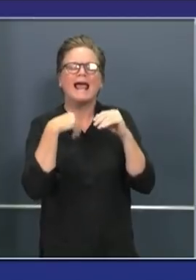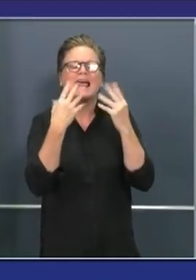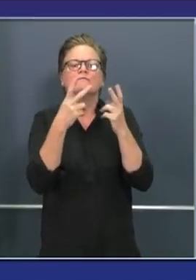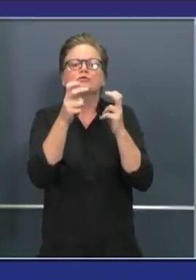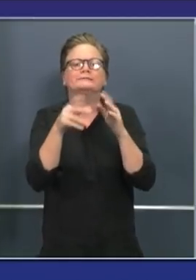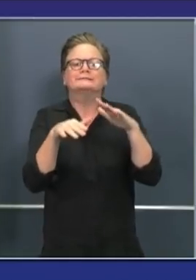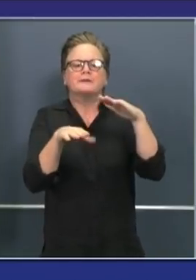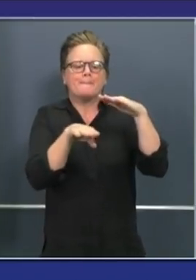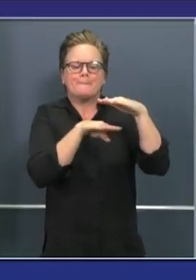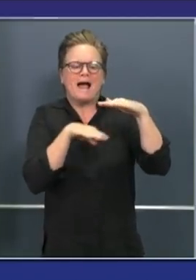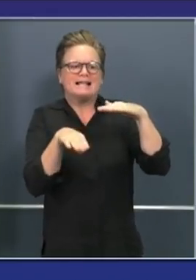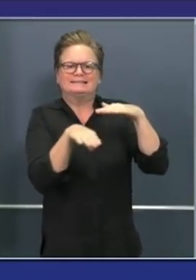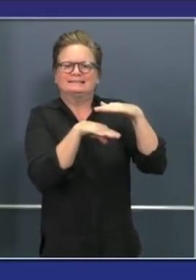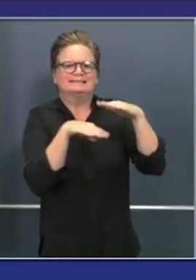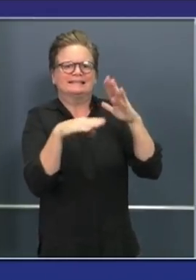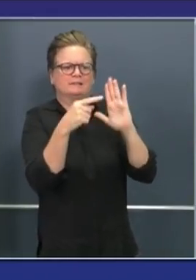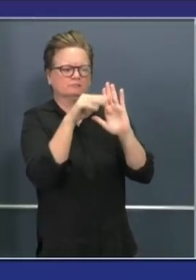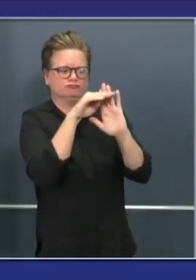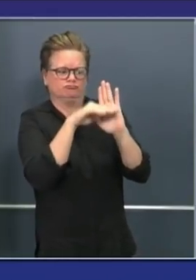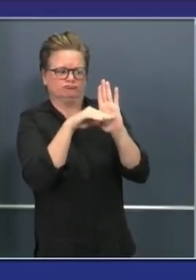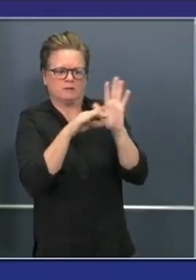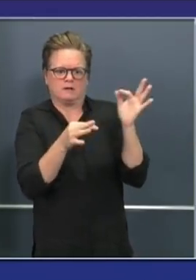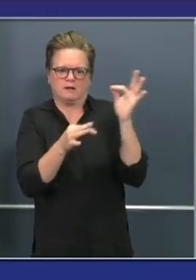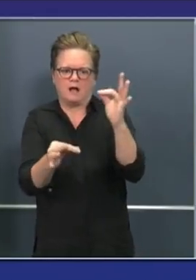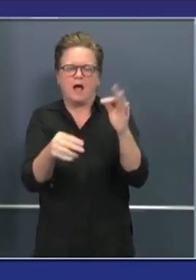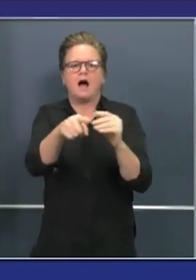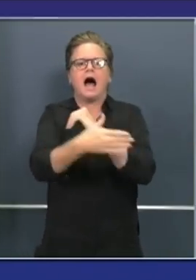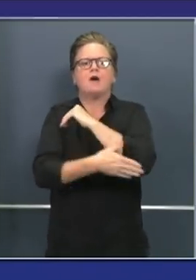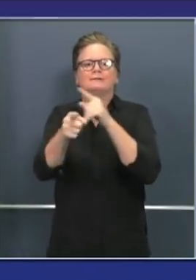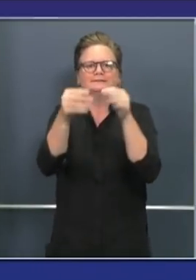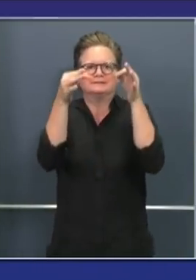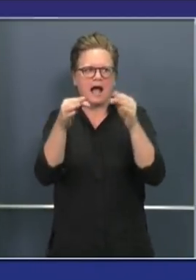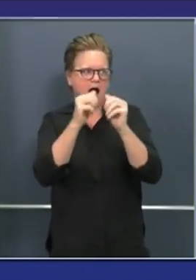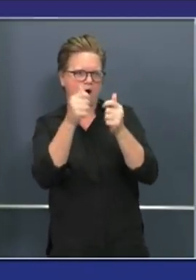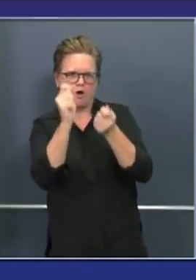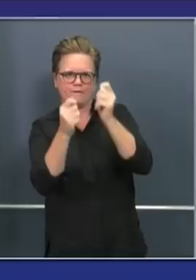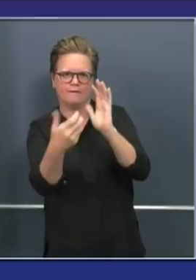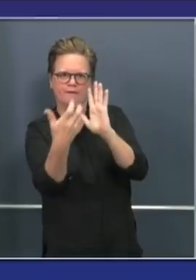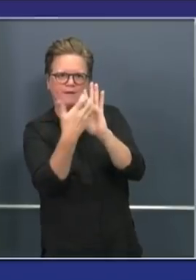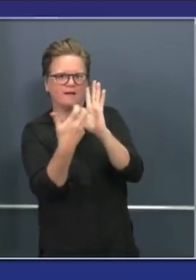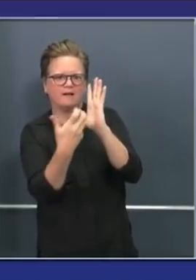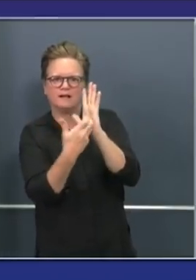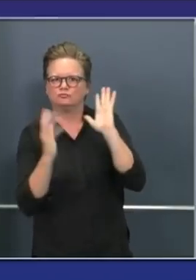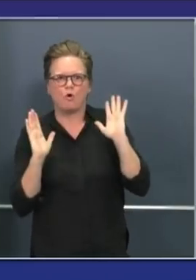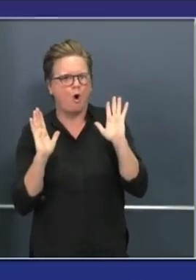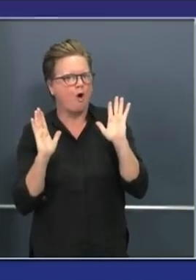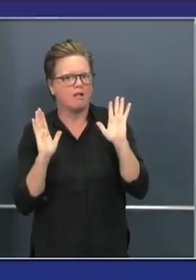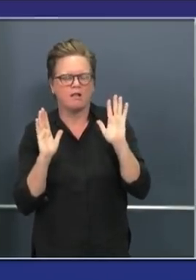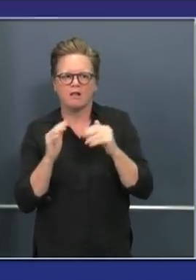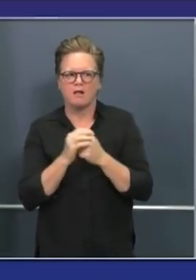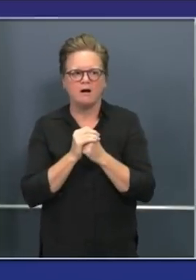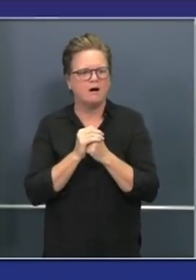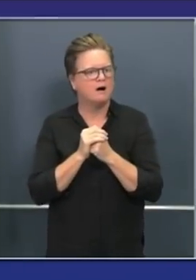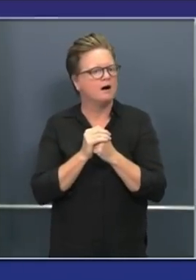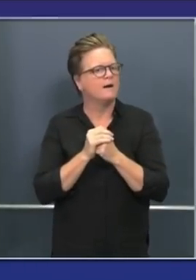BELIEVE WE CAN REOPEN THE ECONOMY SAFELY, BUT WE DON'T PRESCRIBE WHEN. WE MAINTAIN, BECAUSE OF THE